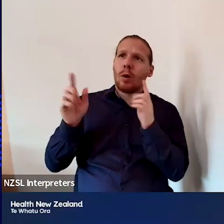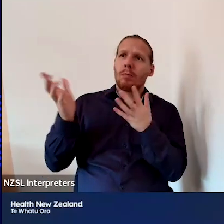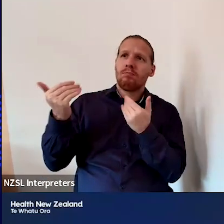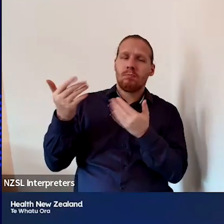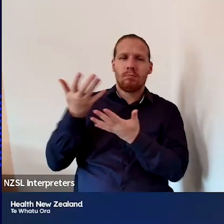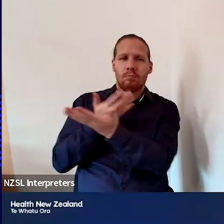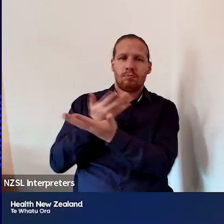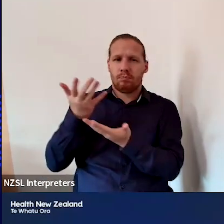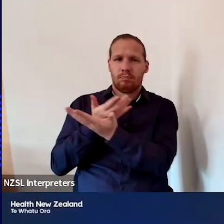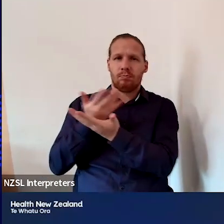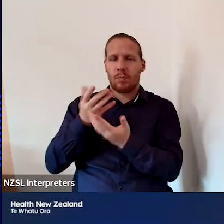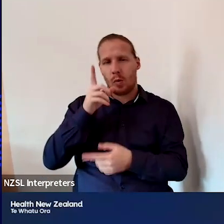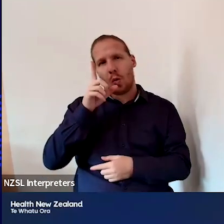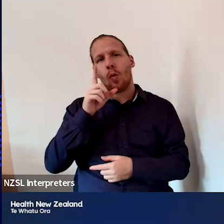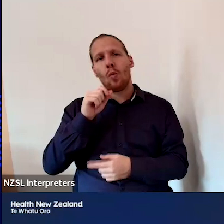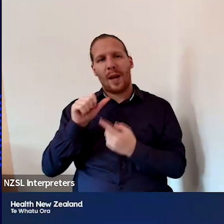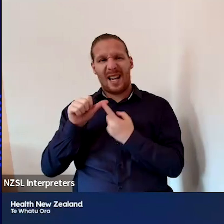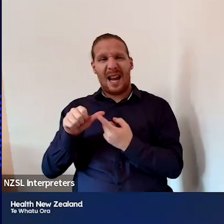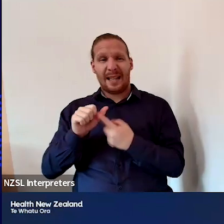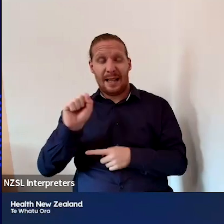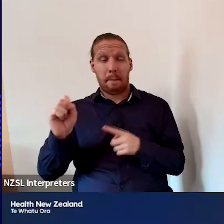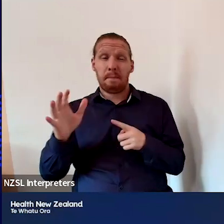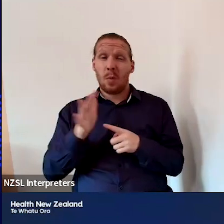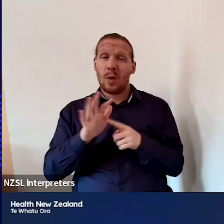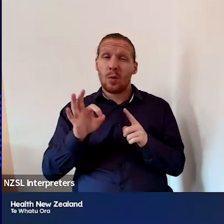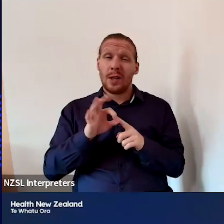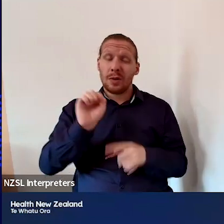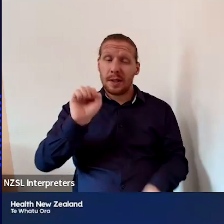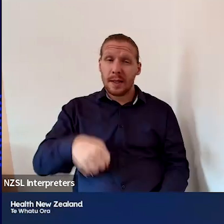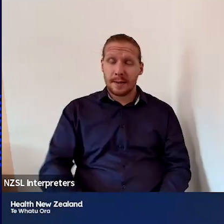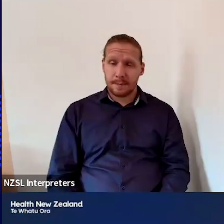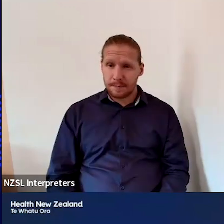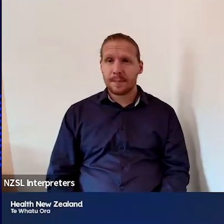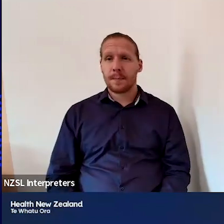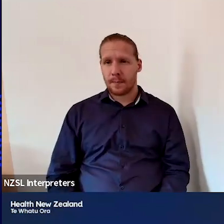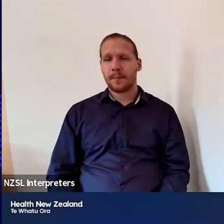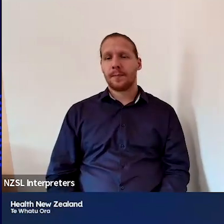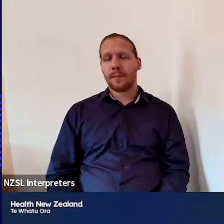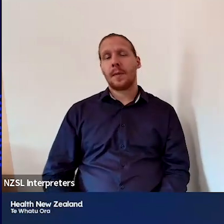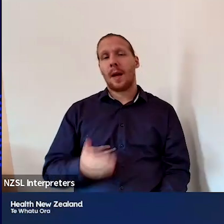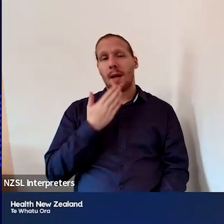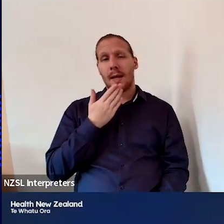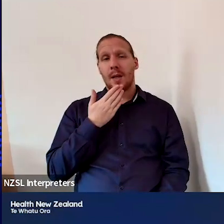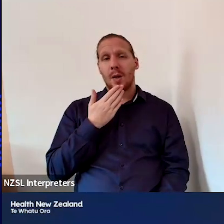can come together to answer that really important question. So thank you for for offering to do that Kirsten.